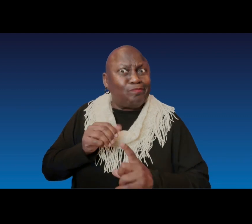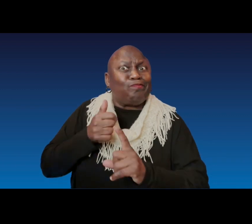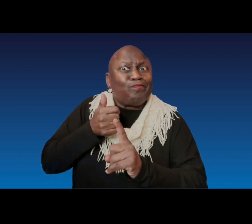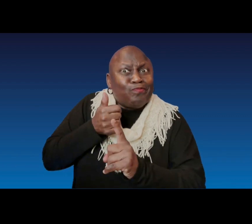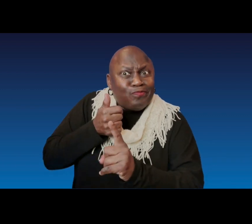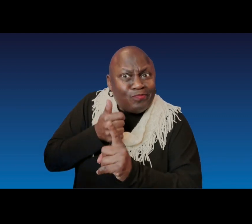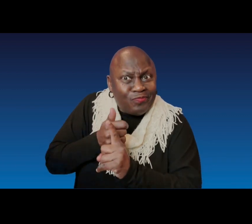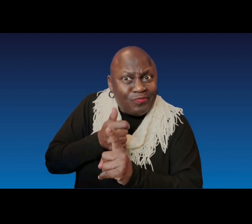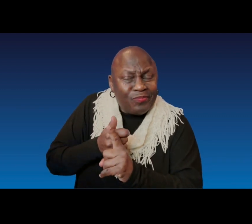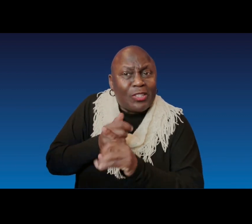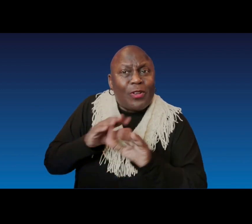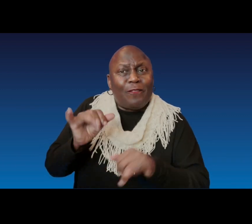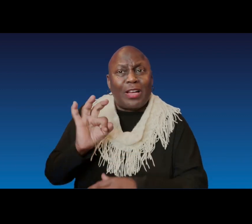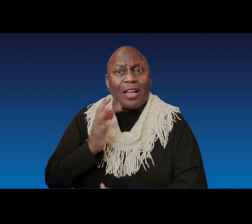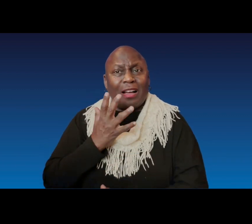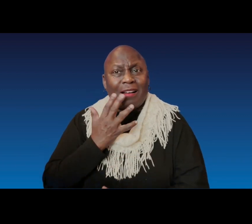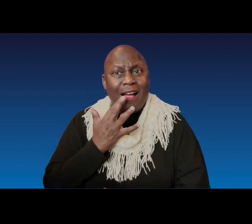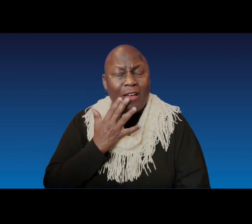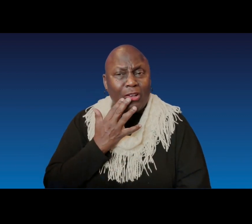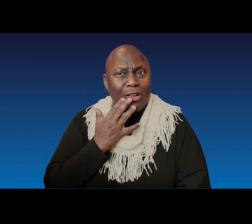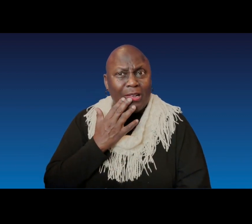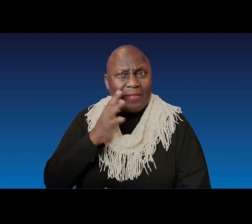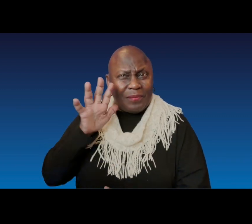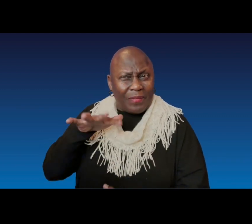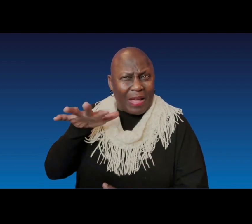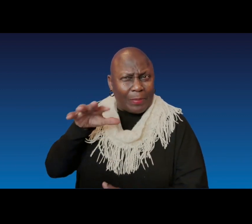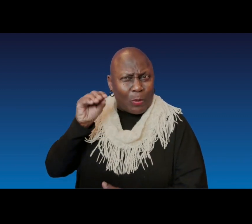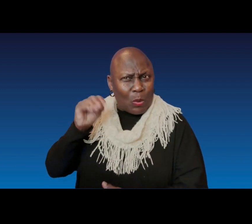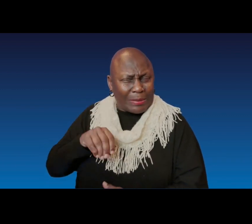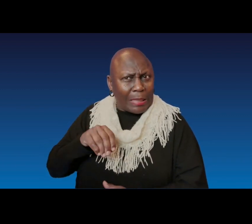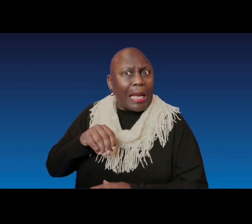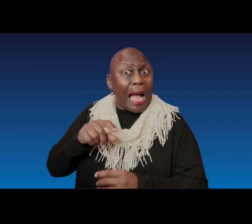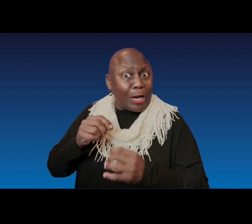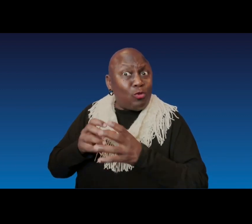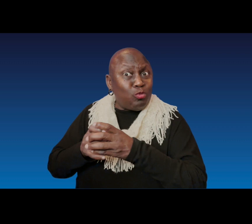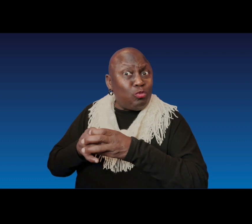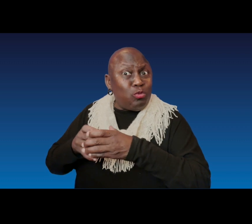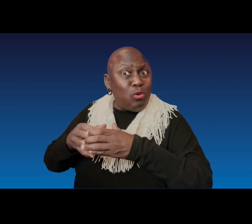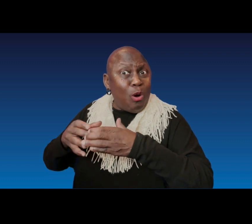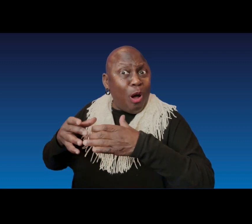of the student demographic. 55%. And growing.